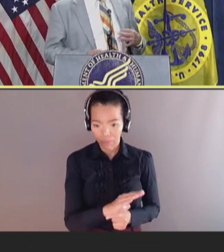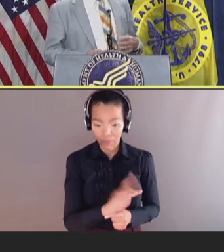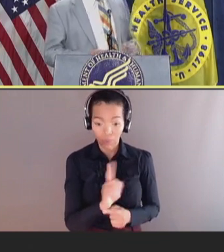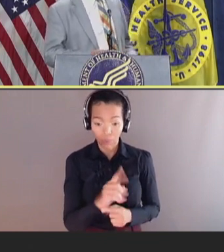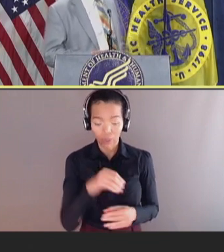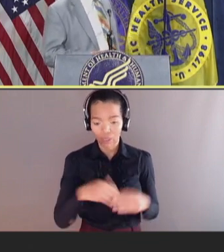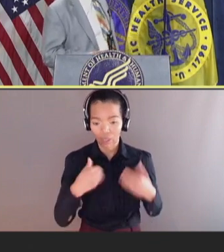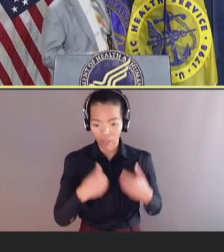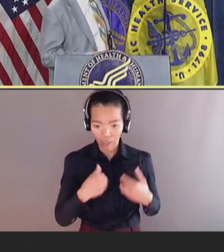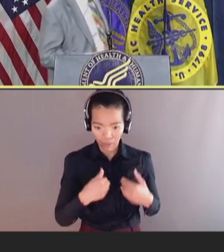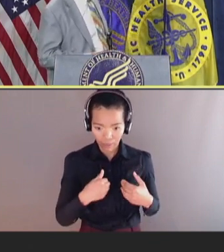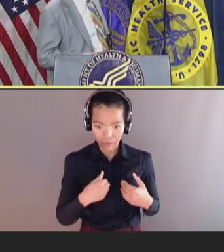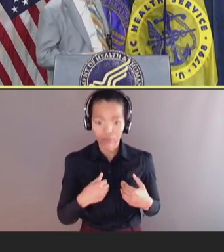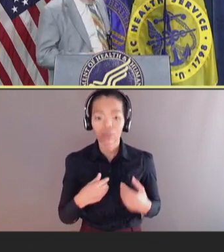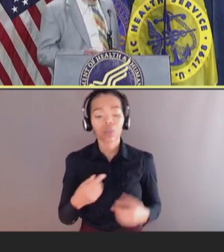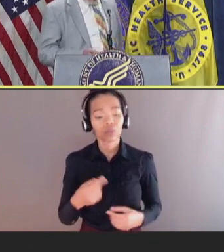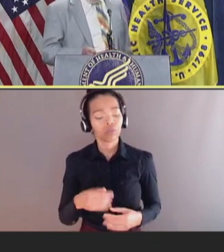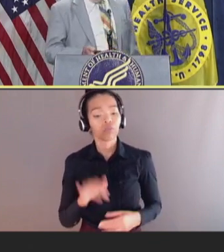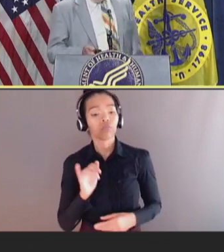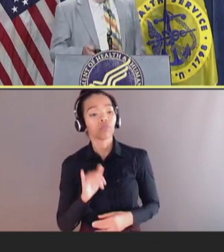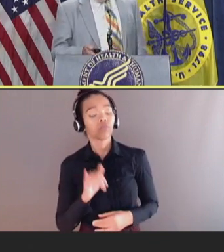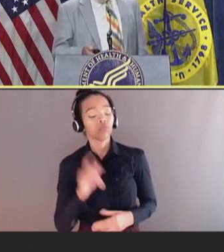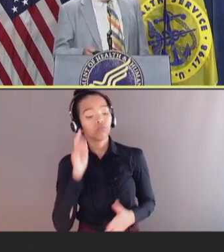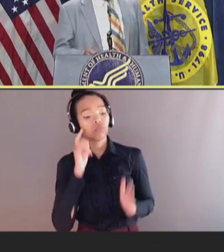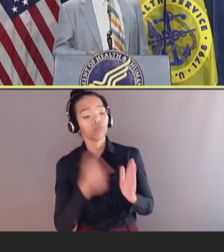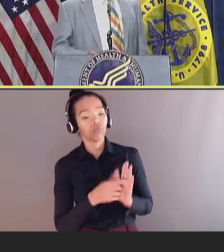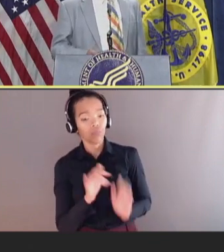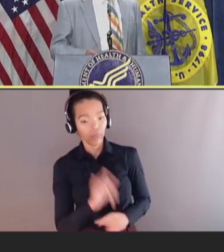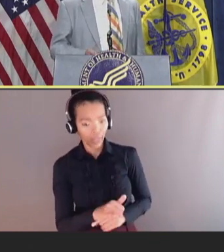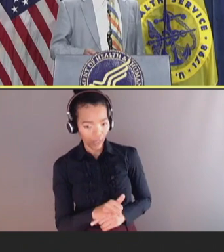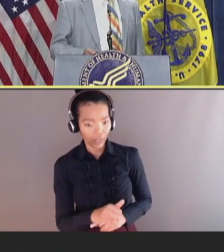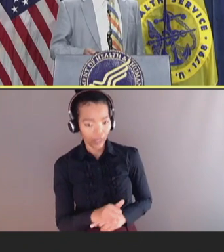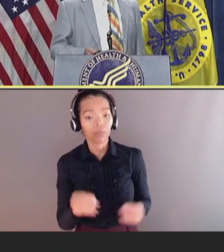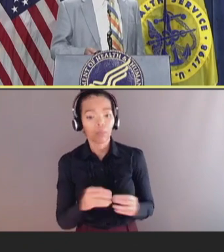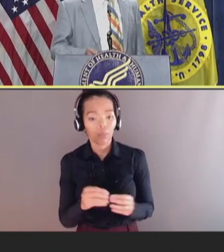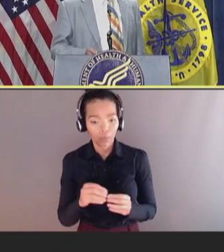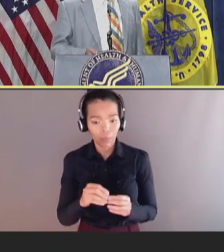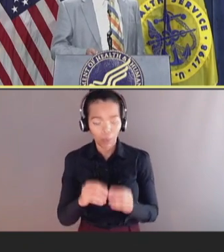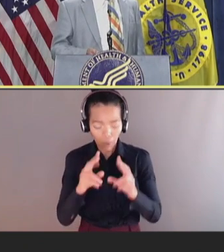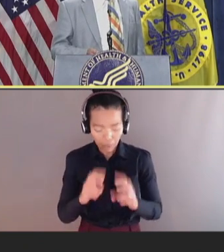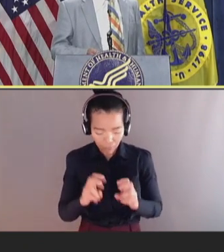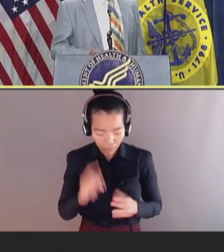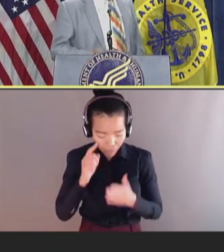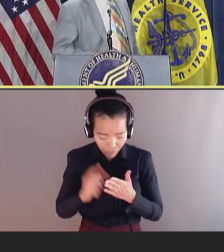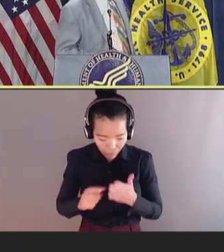that got our attention. We further data mined that transcriptomal [spelled phonetically] data and